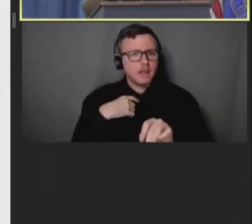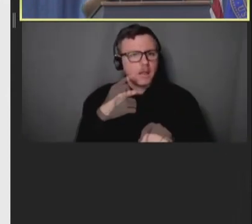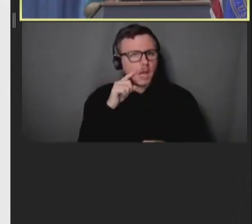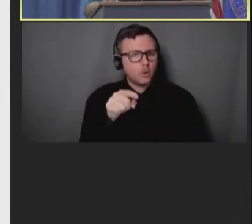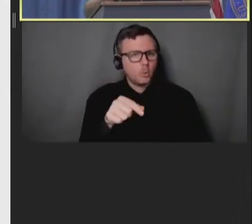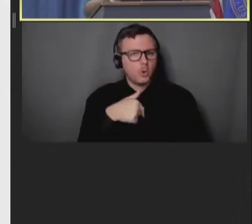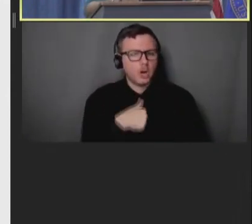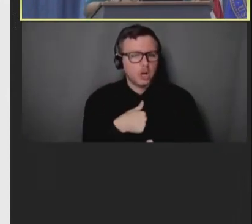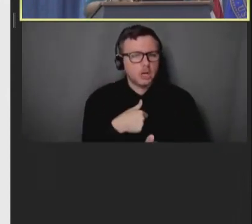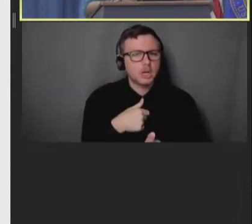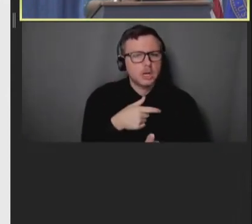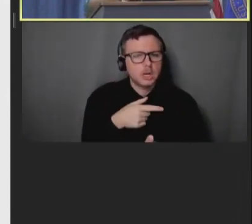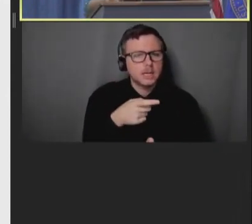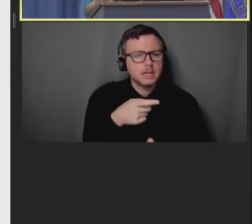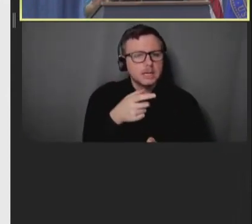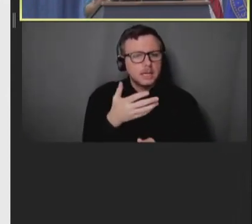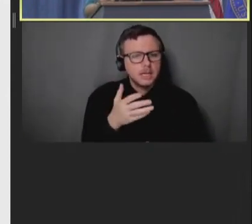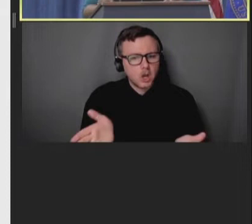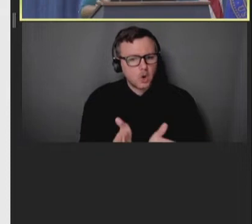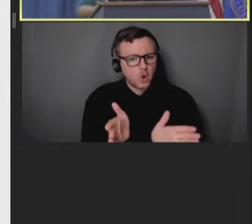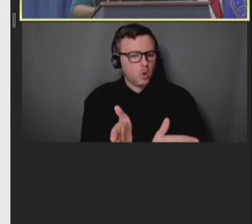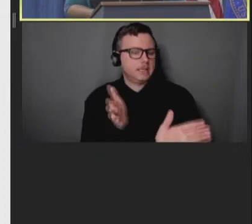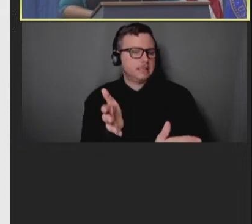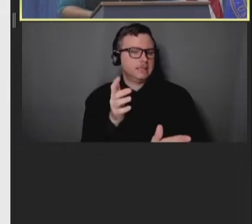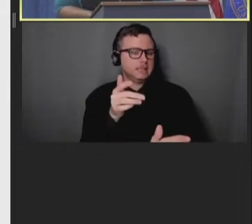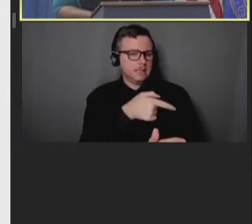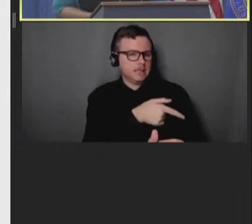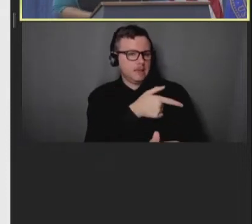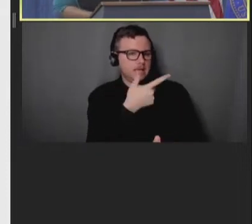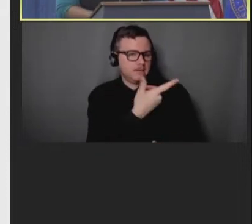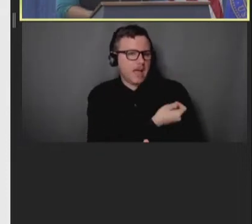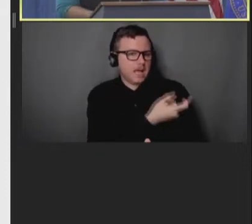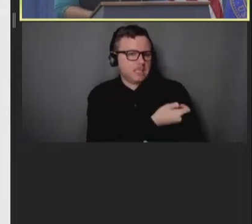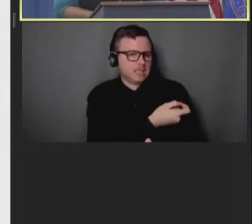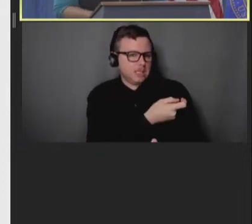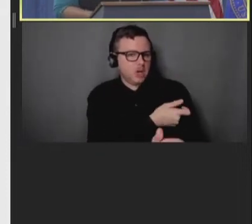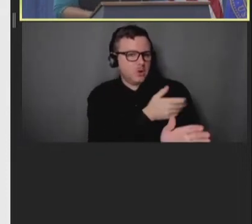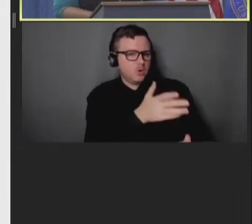to gov's office to make sure things were streamlined. The Indiana Department of Health